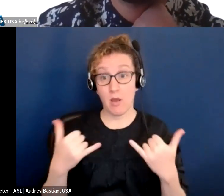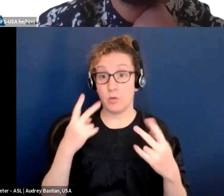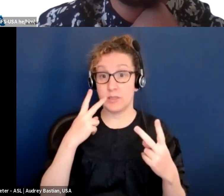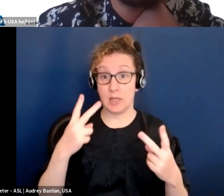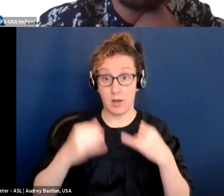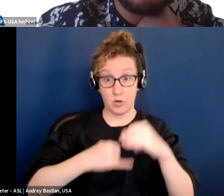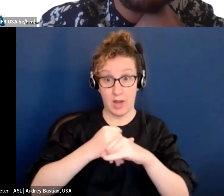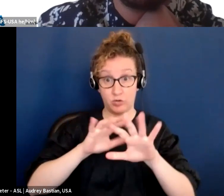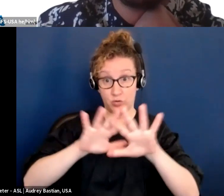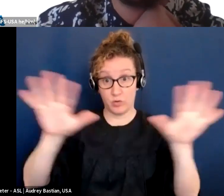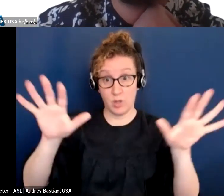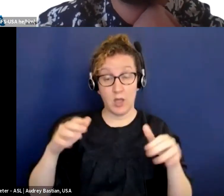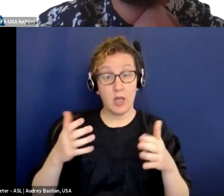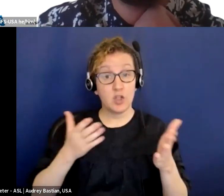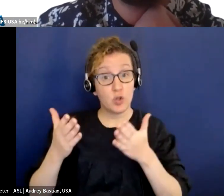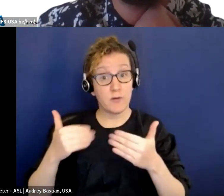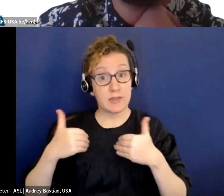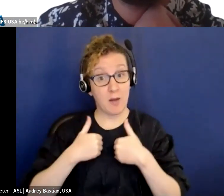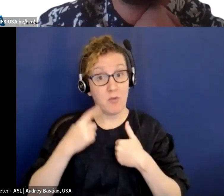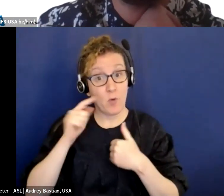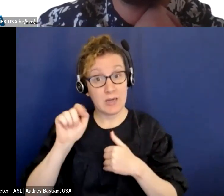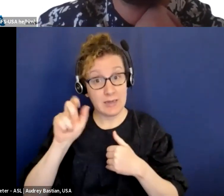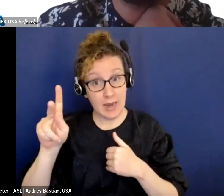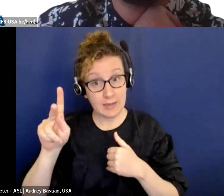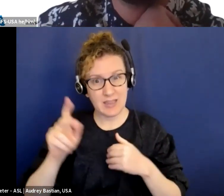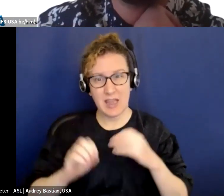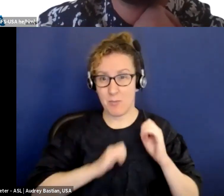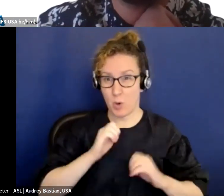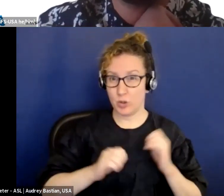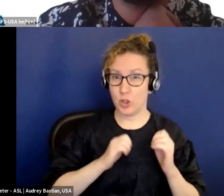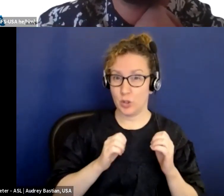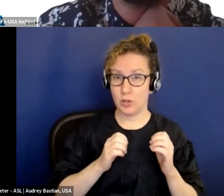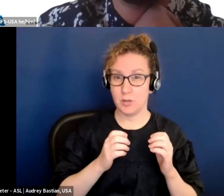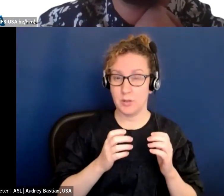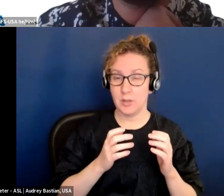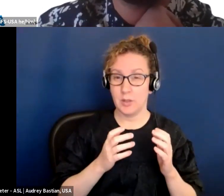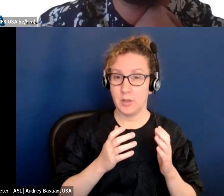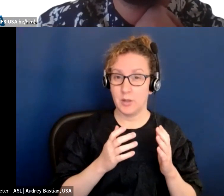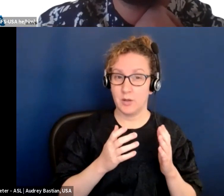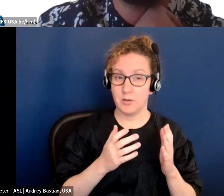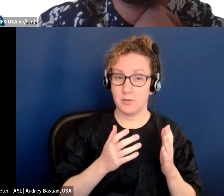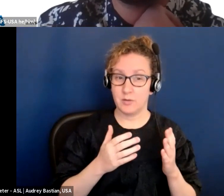a task and emotional support animal, which is imported to a country as a pet, which is